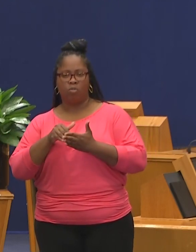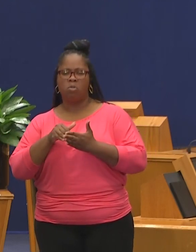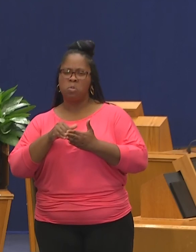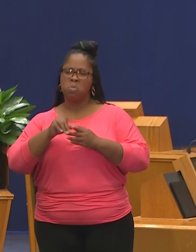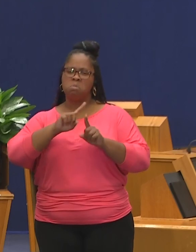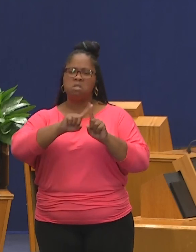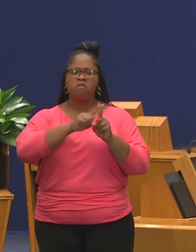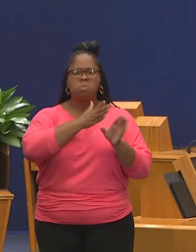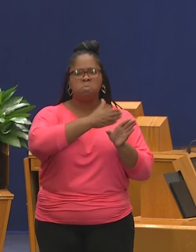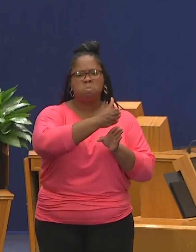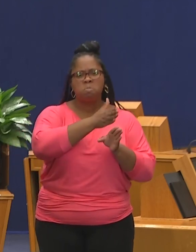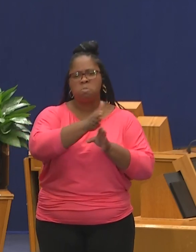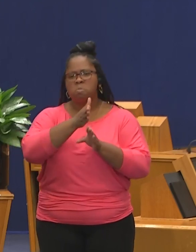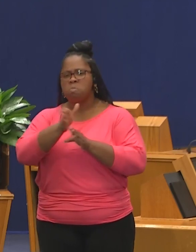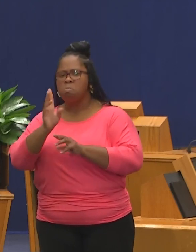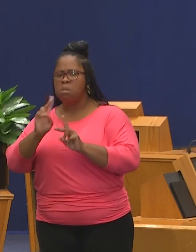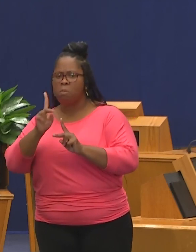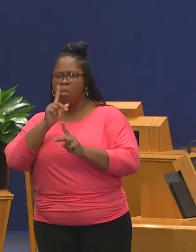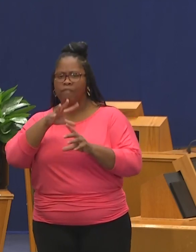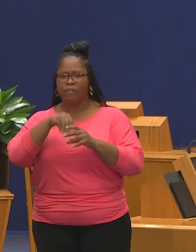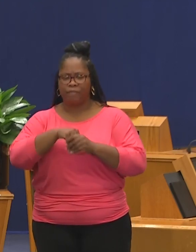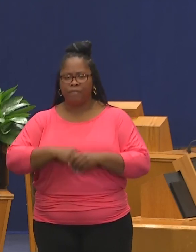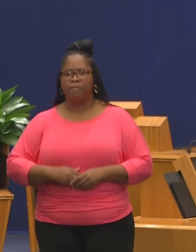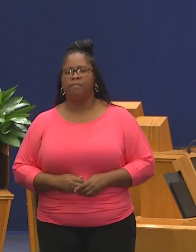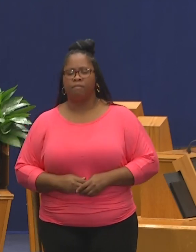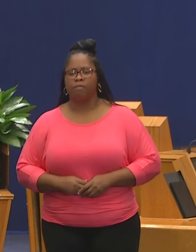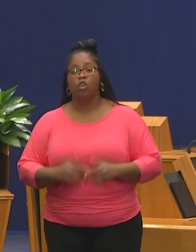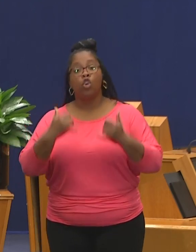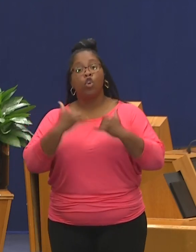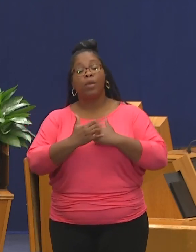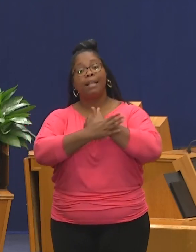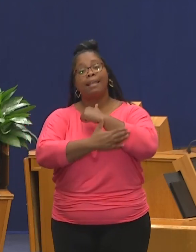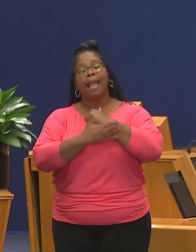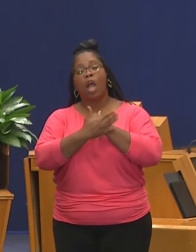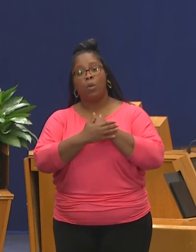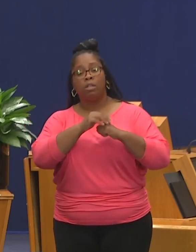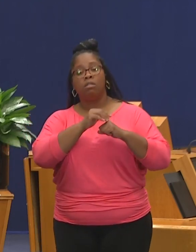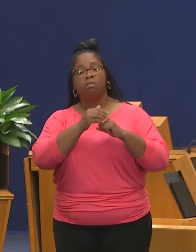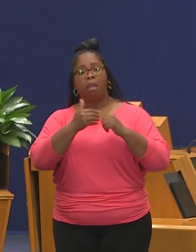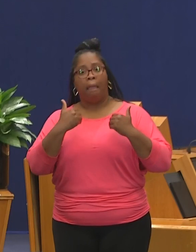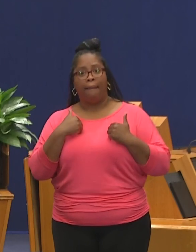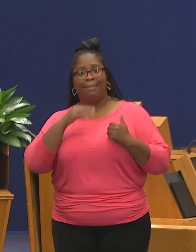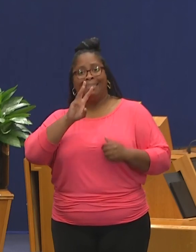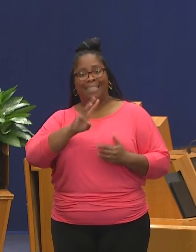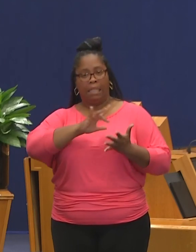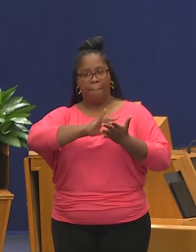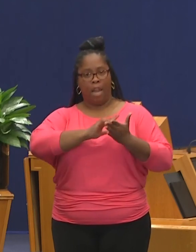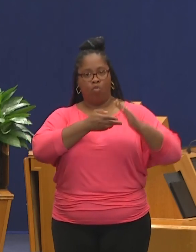OPERATIONS CENTER WITH A MULTIDISCIPLINARY GROUP OF INDIVIDUALS.